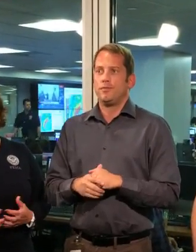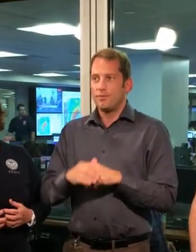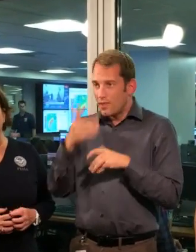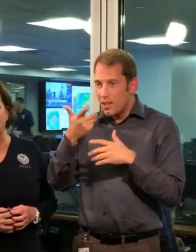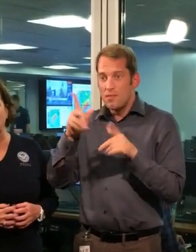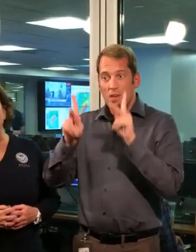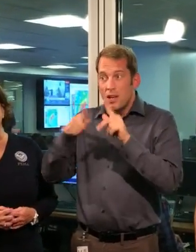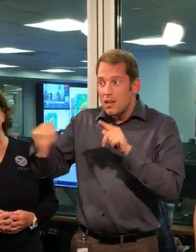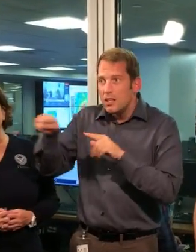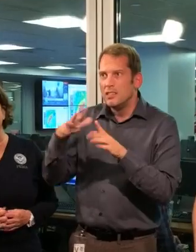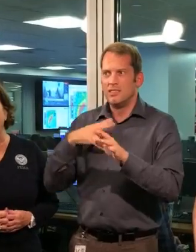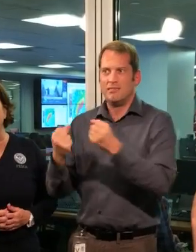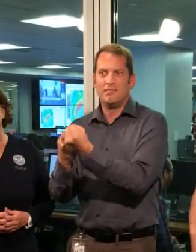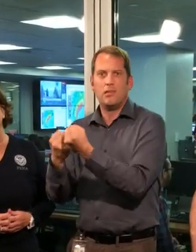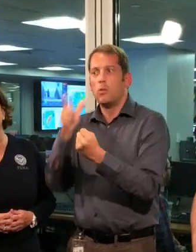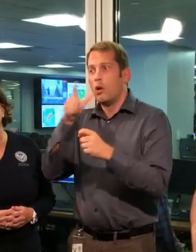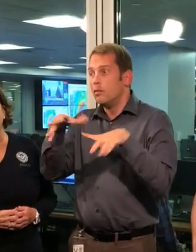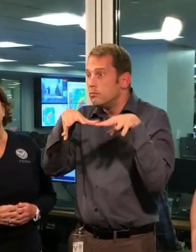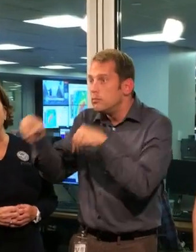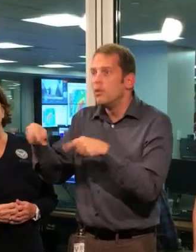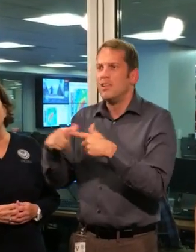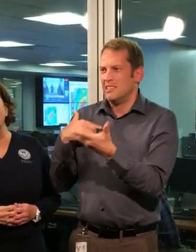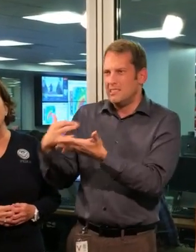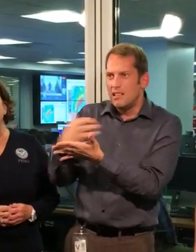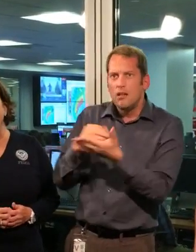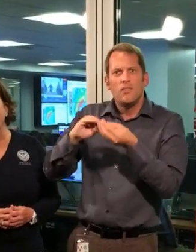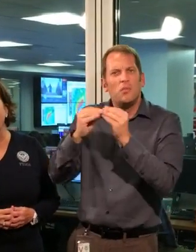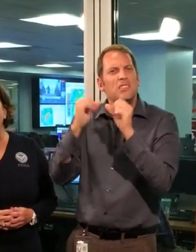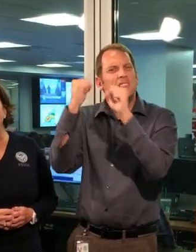those other things that people have been looking at to make sure that they're safe.